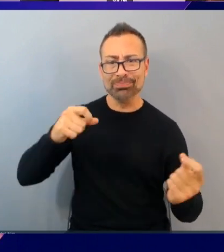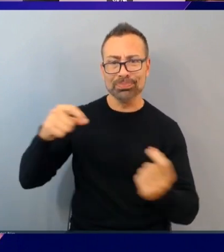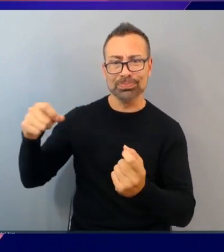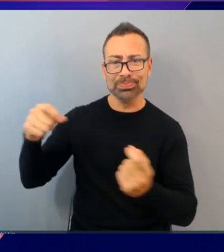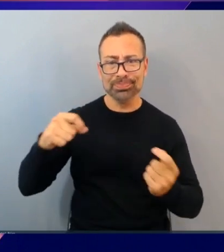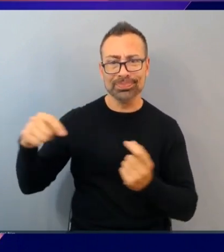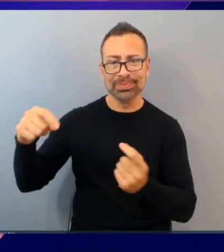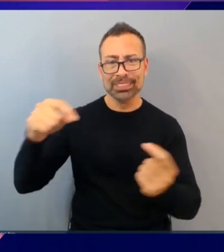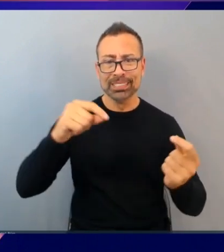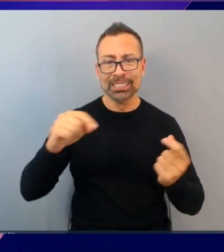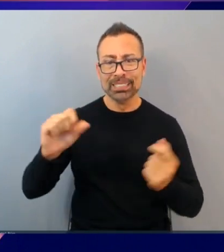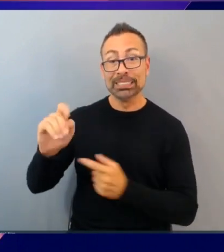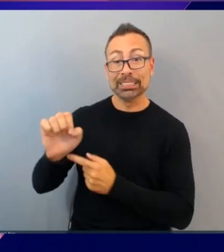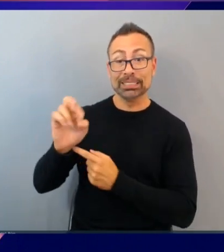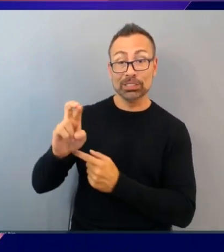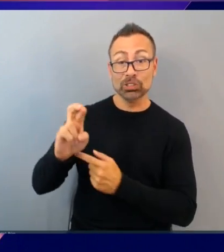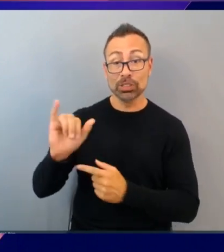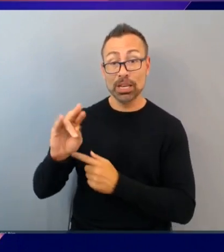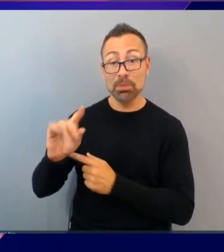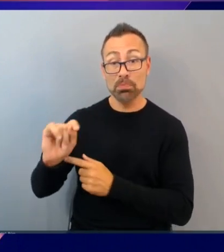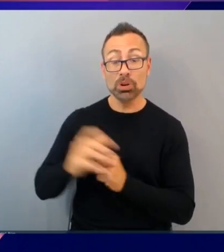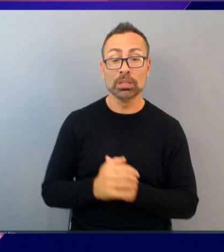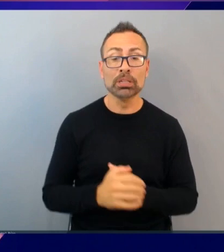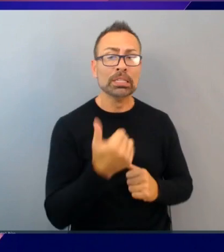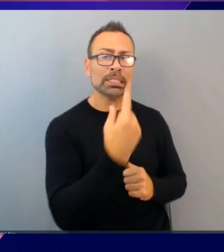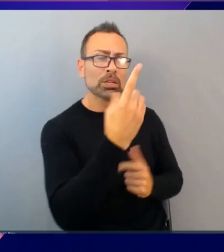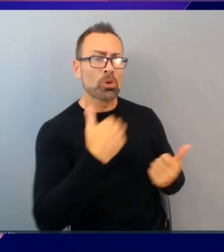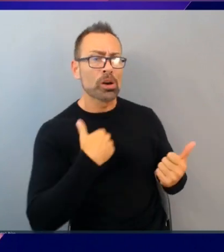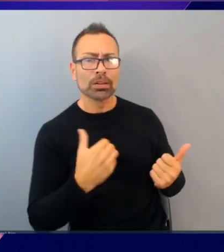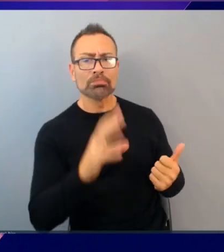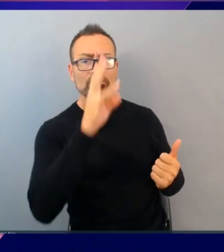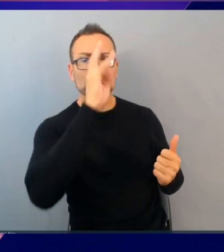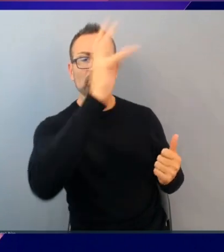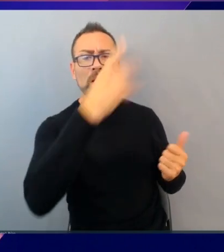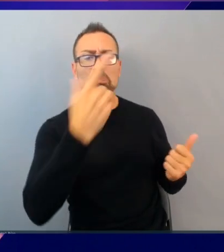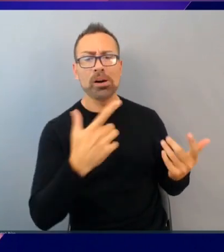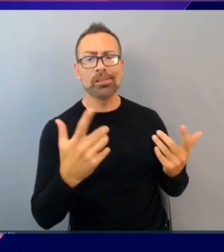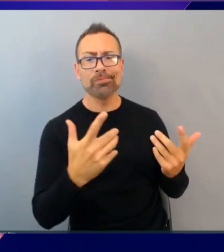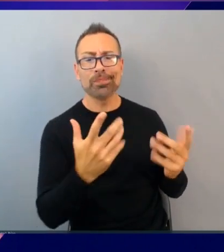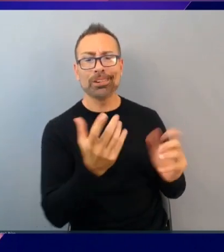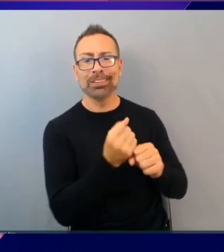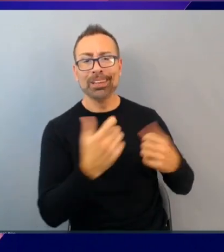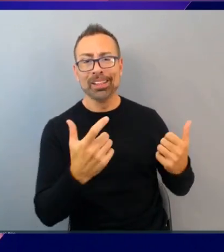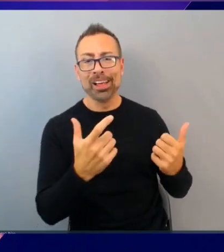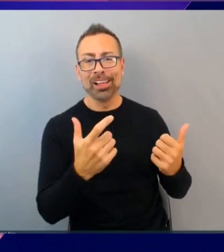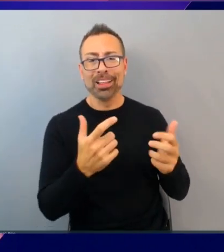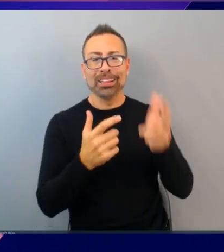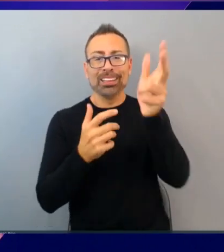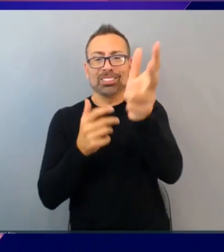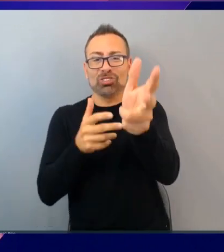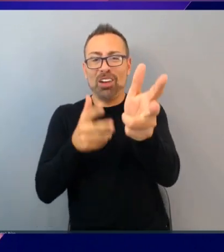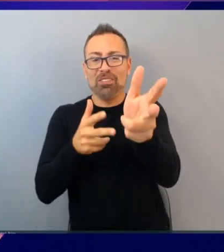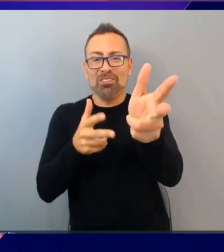Did anybody come up with creative models that would like, drive in front of the other car? Yeah, like, cut 'em off? Like, block it and like,